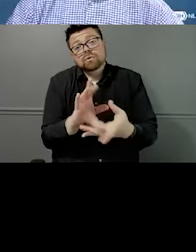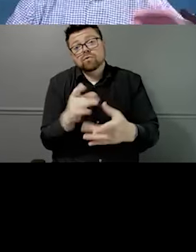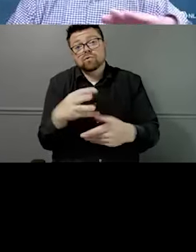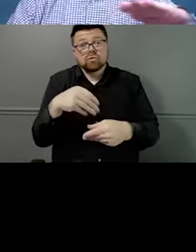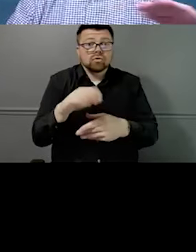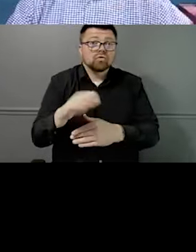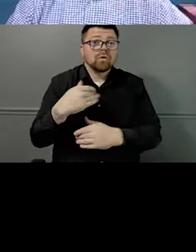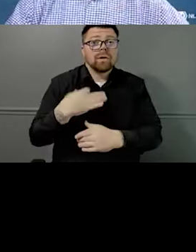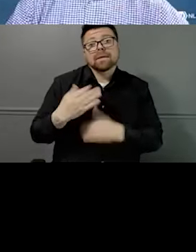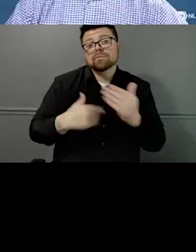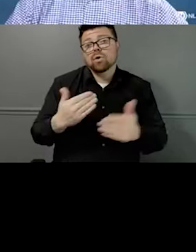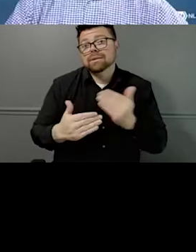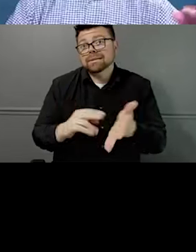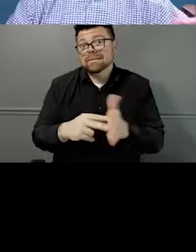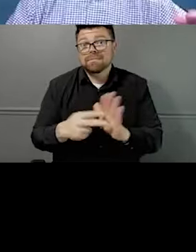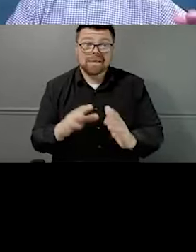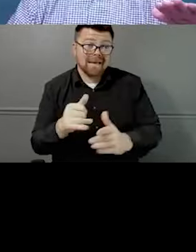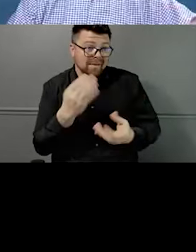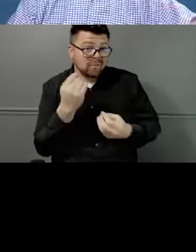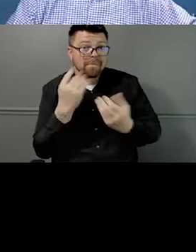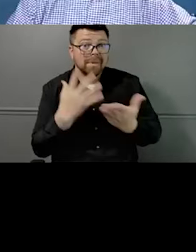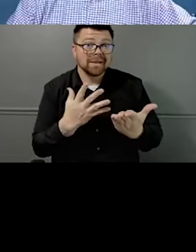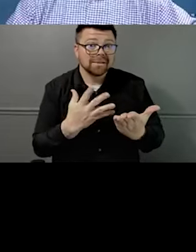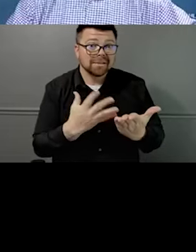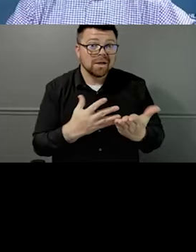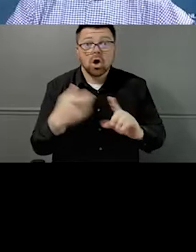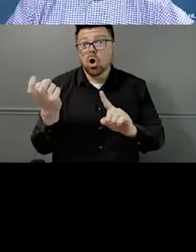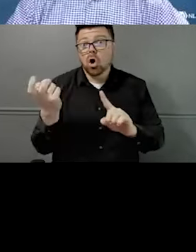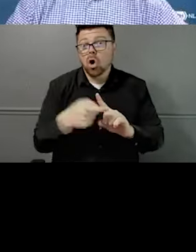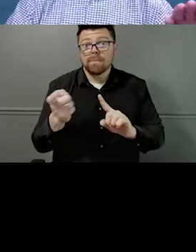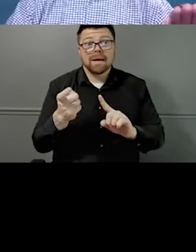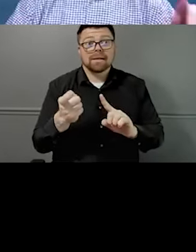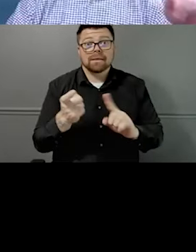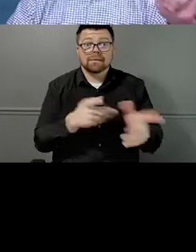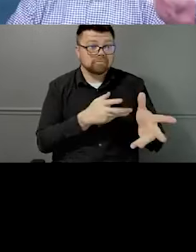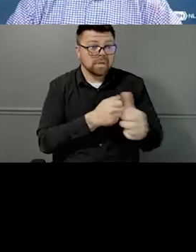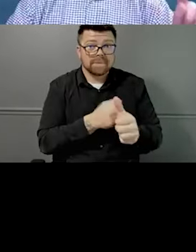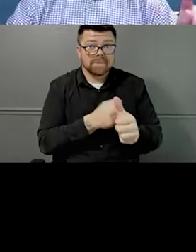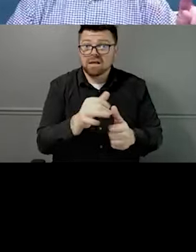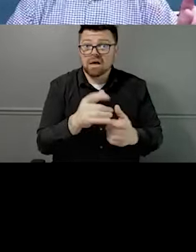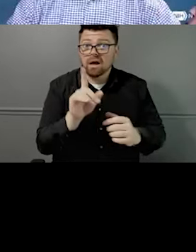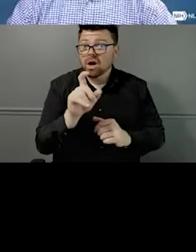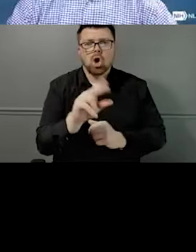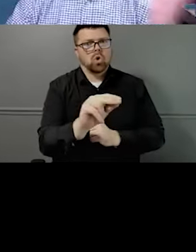We will not automatically update that document type. But you simply click that link.